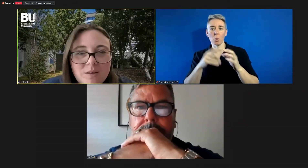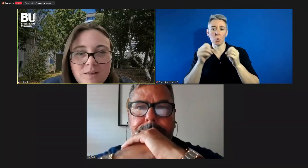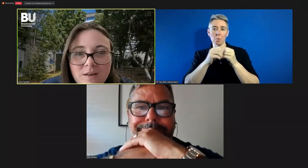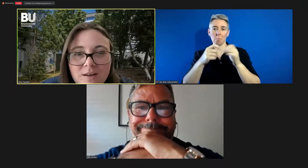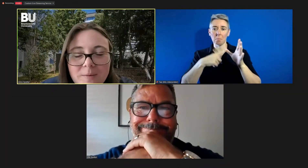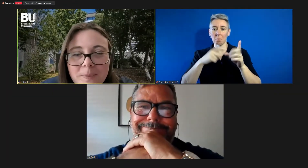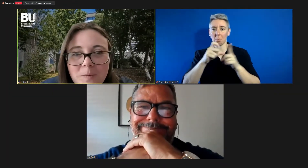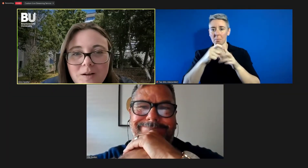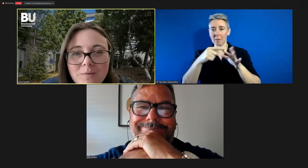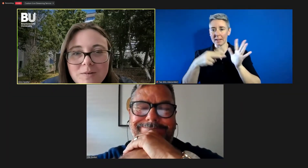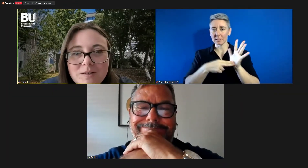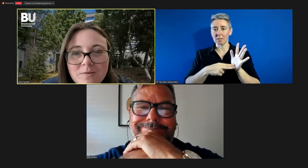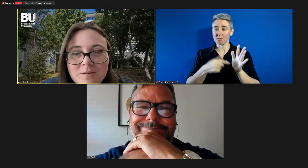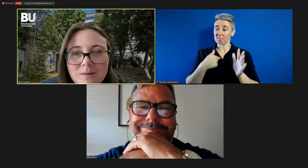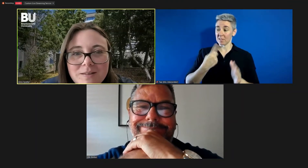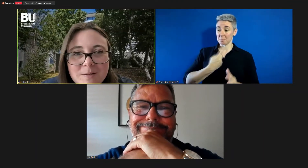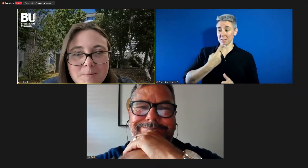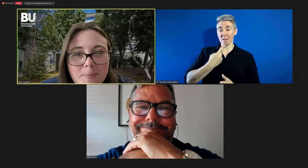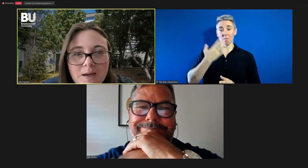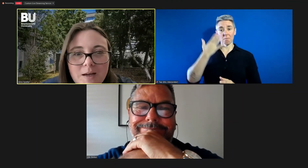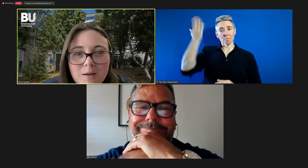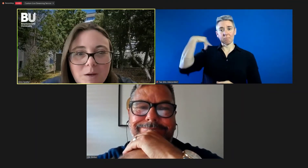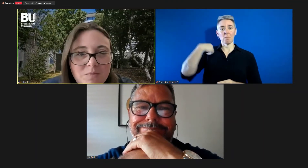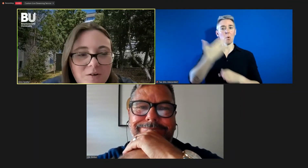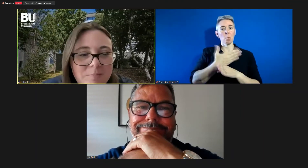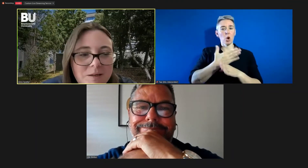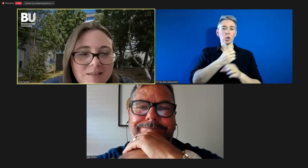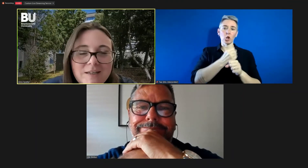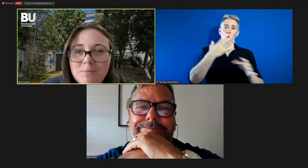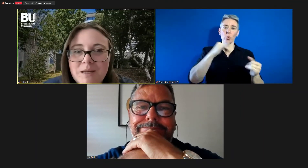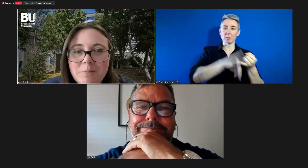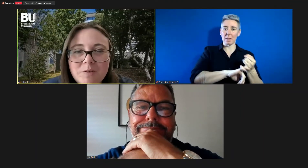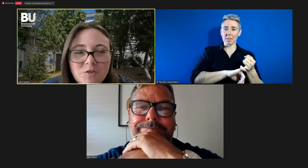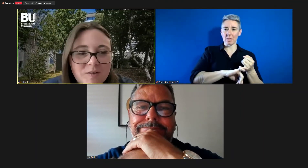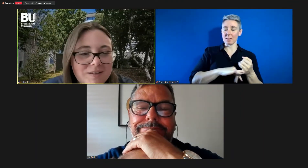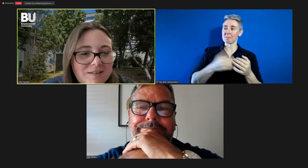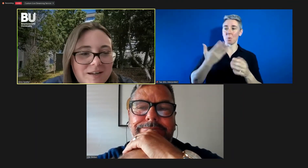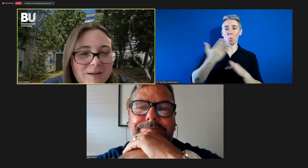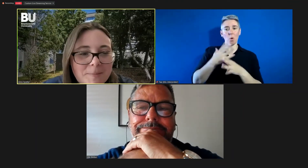with when I was at Goldsmiths, and I'm very pleased that he's been able to join us today.